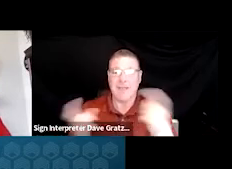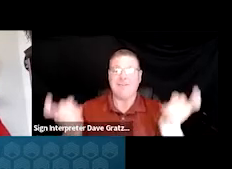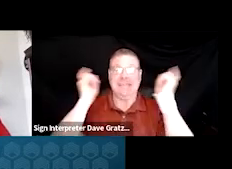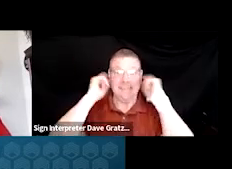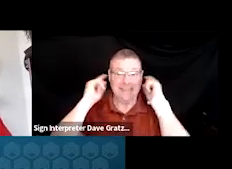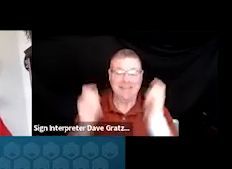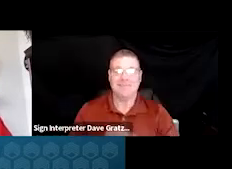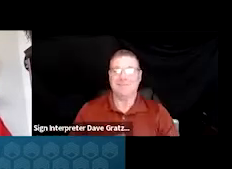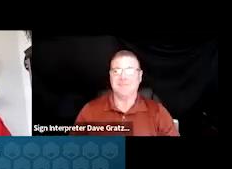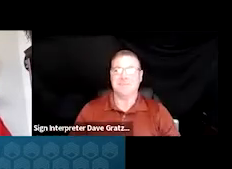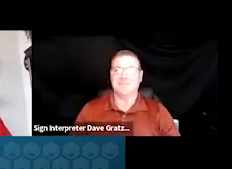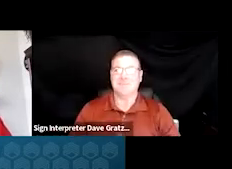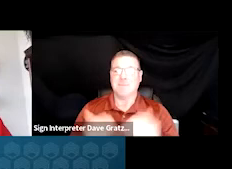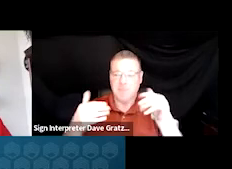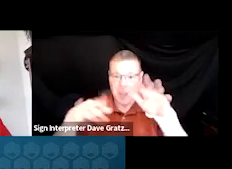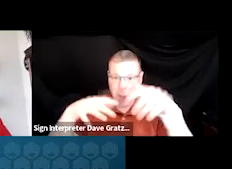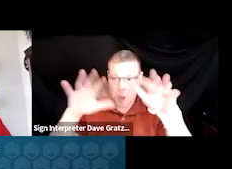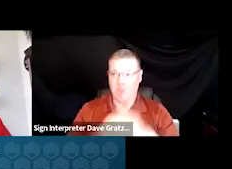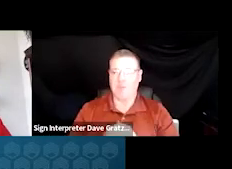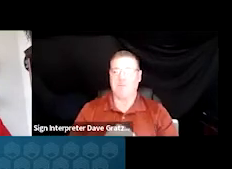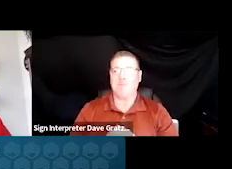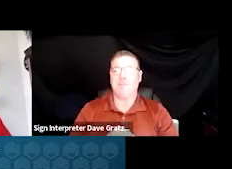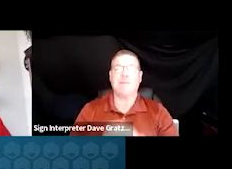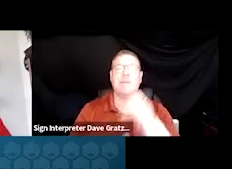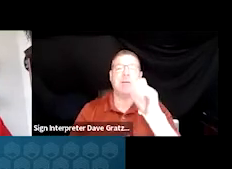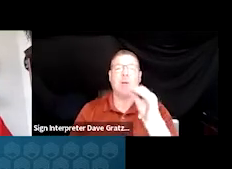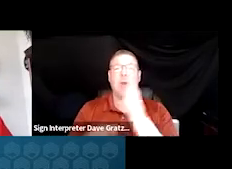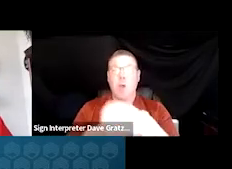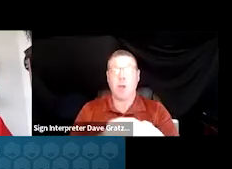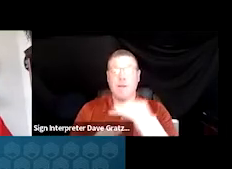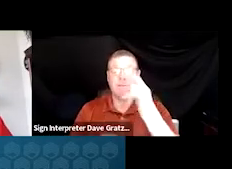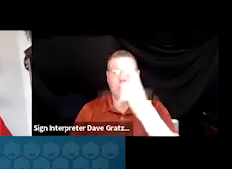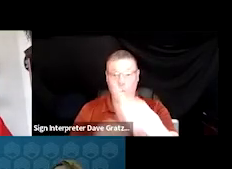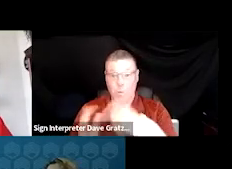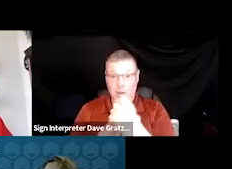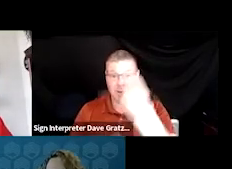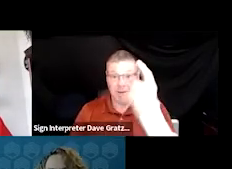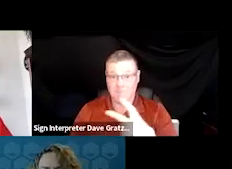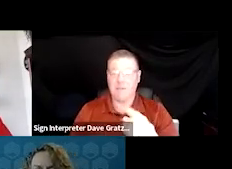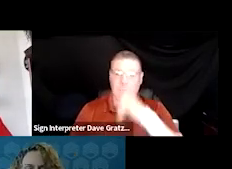Like, you know, go." And so over the last year and a half, we've really been working to make sure